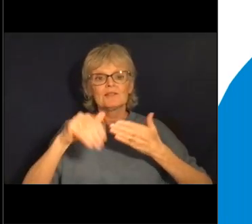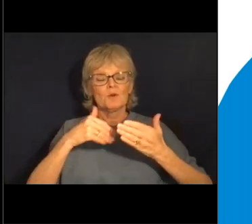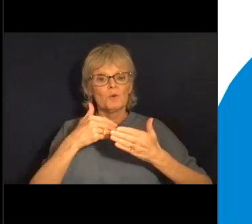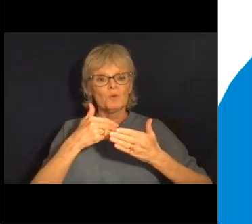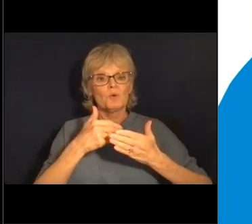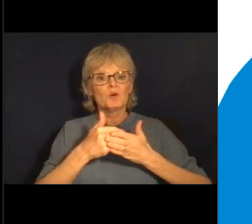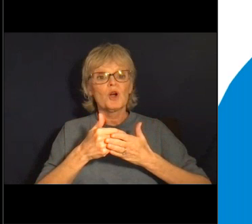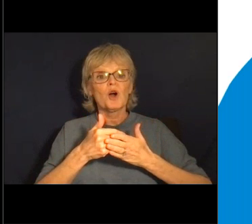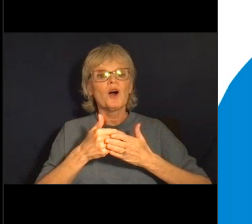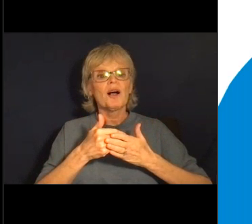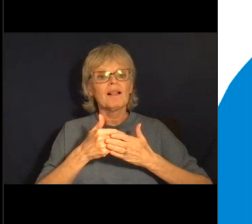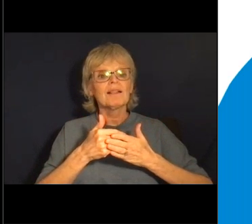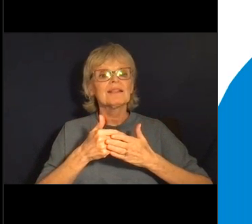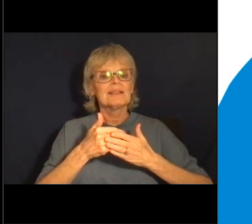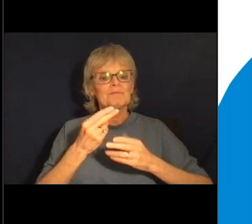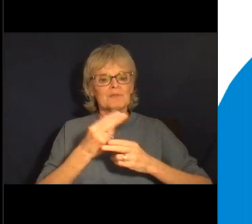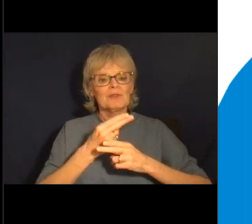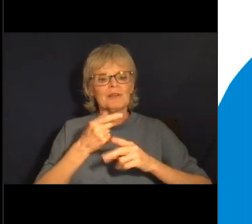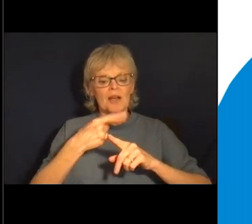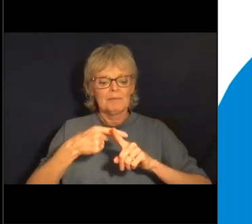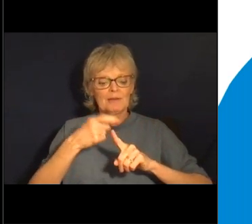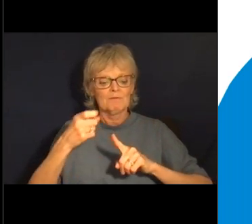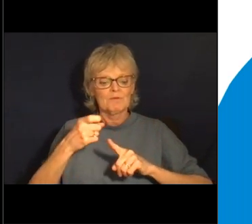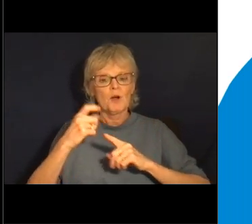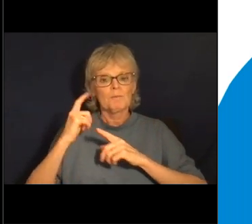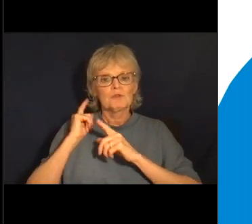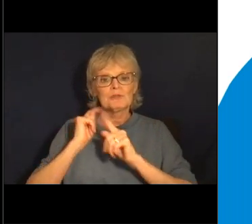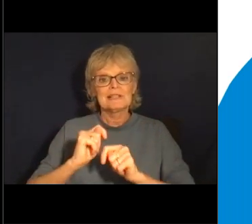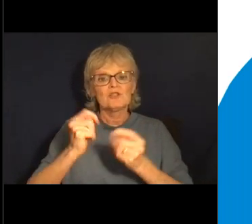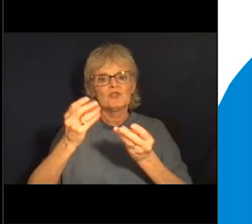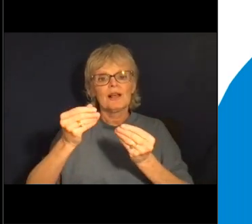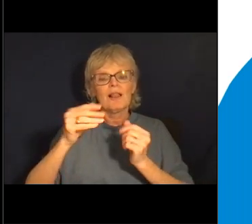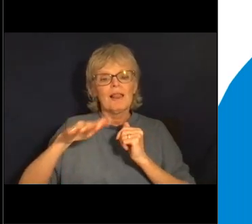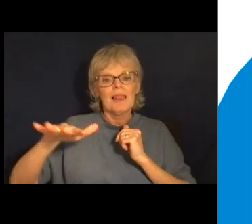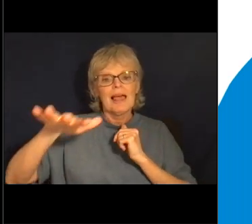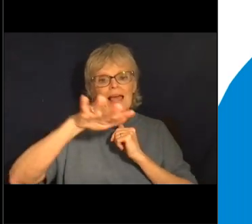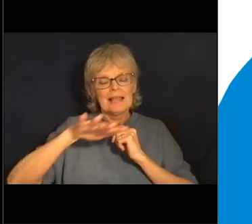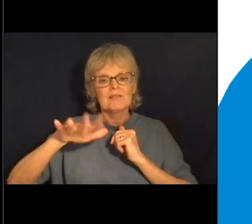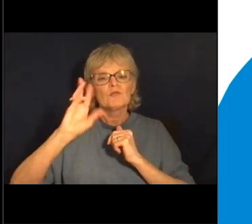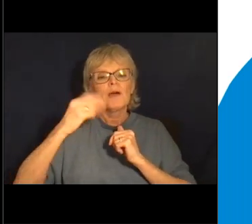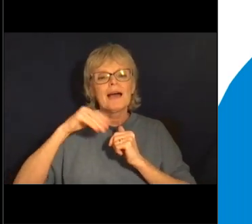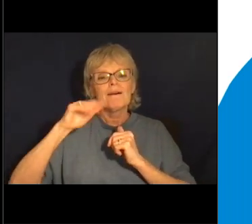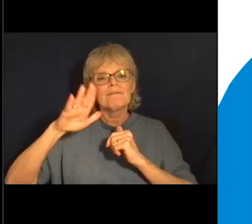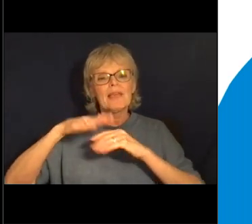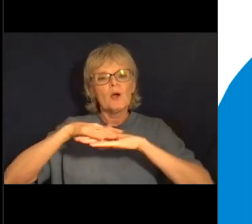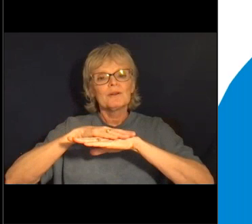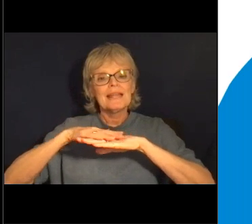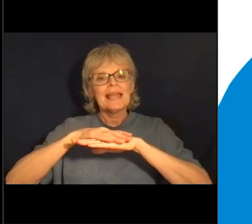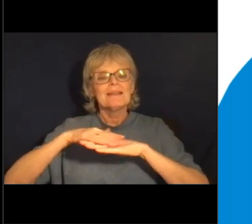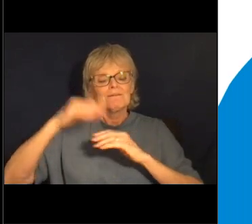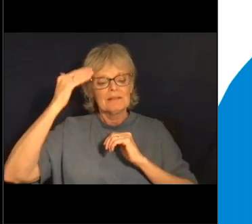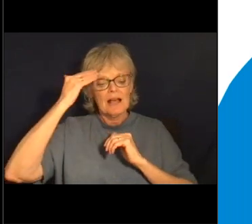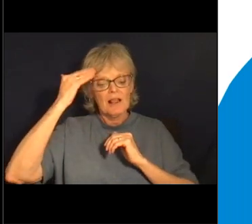from traditional lands of native communities who have substantial traditional knowledge to share with us. We acknowledged that Sean is coming to us